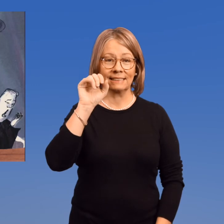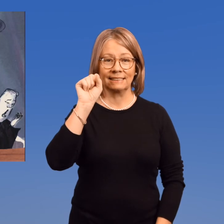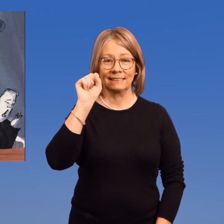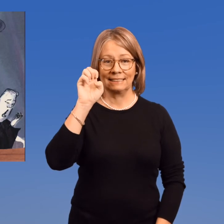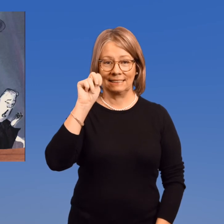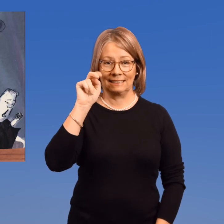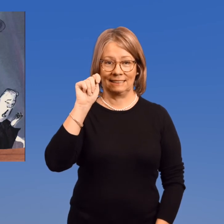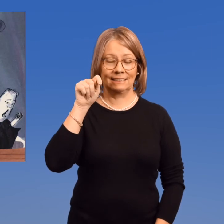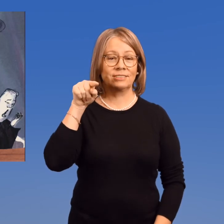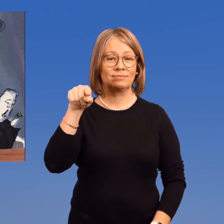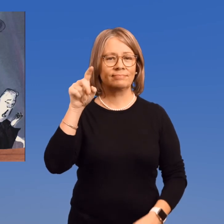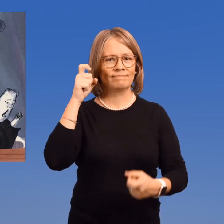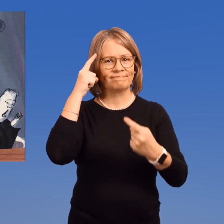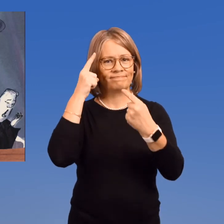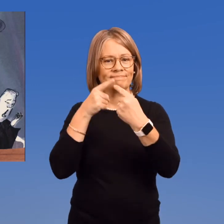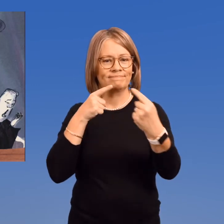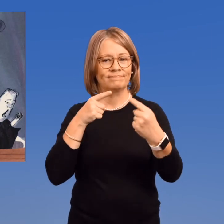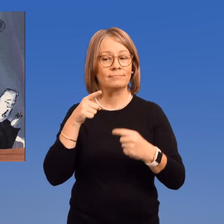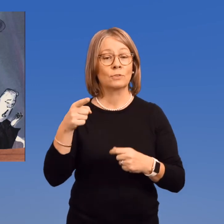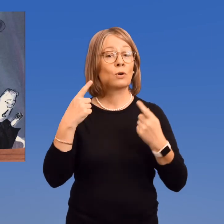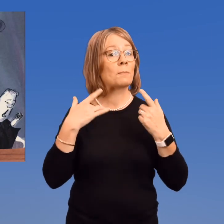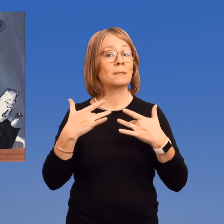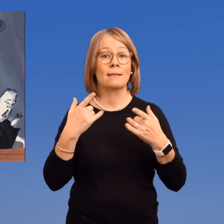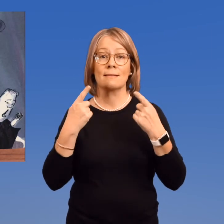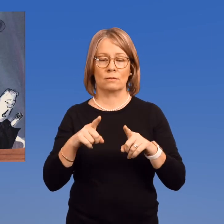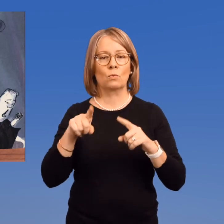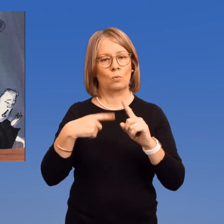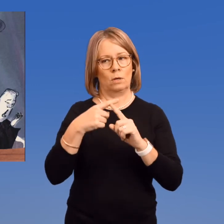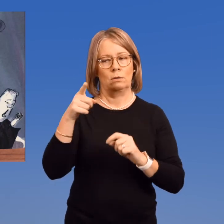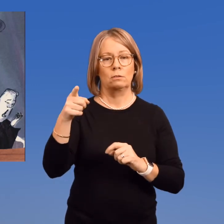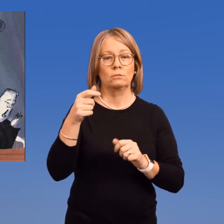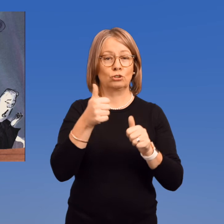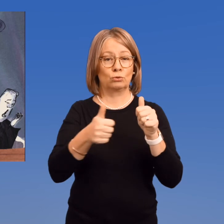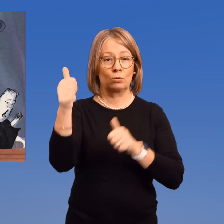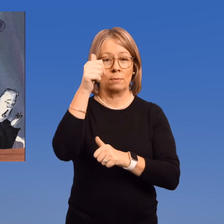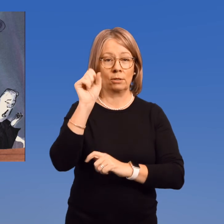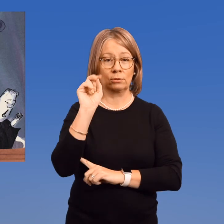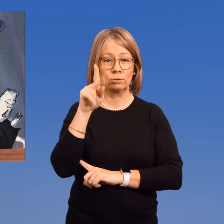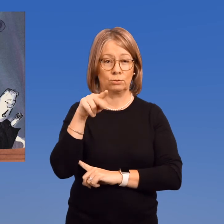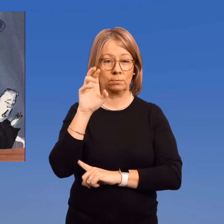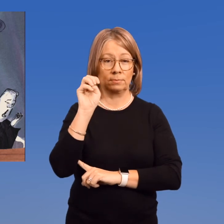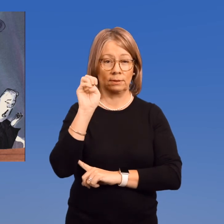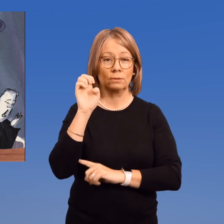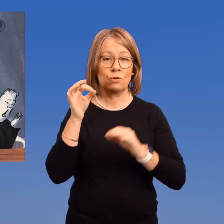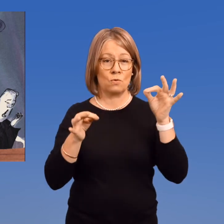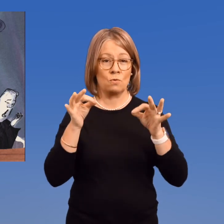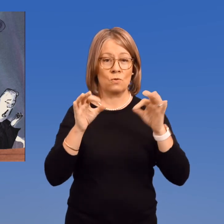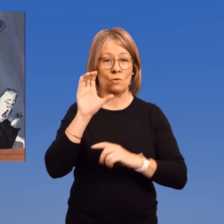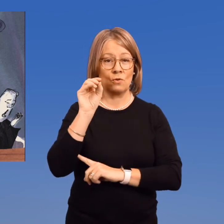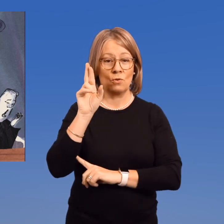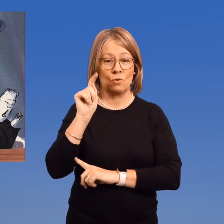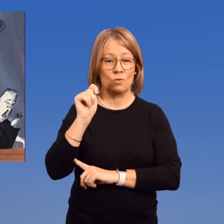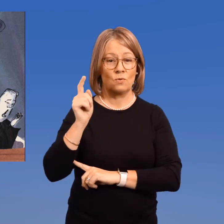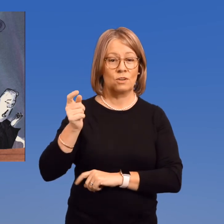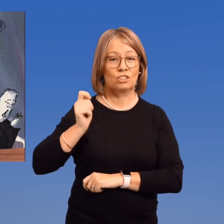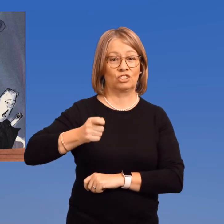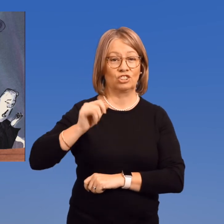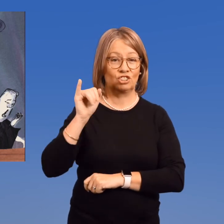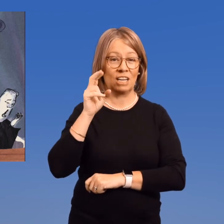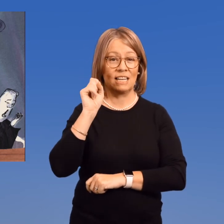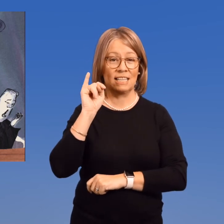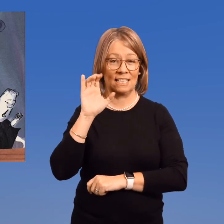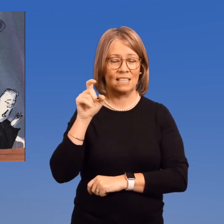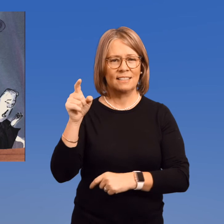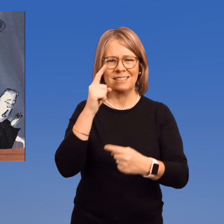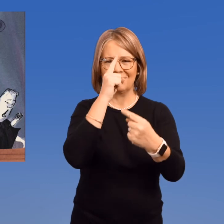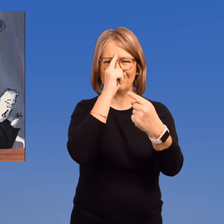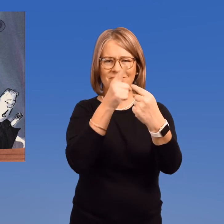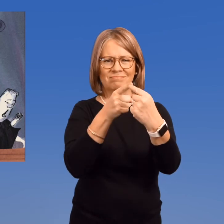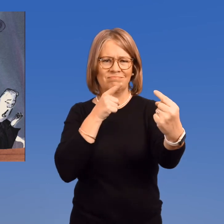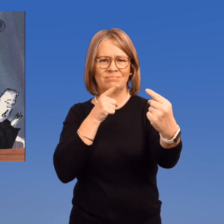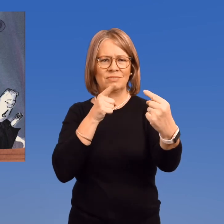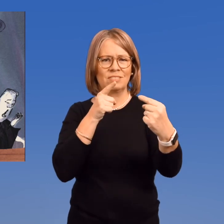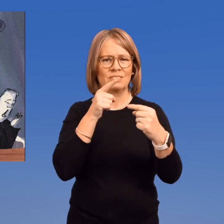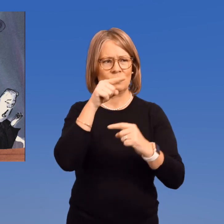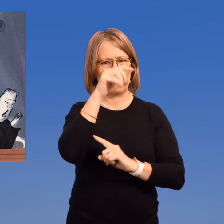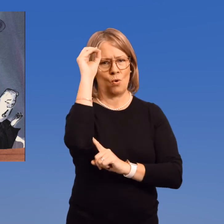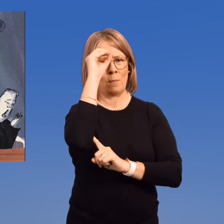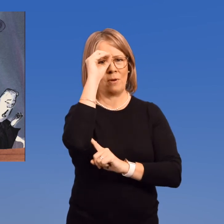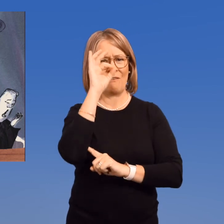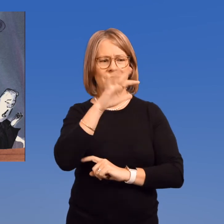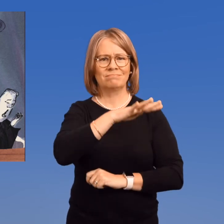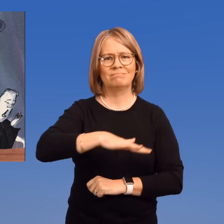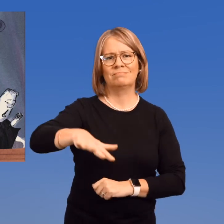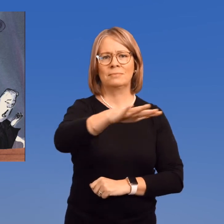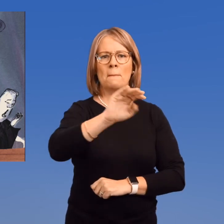A dissent is when a Supreme Court Justice disagrees with the opinion